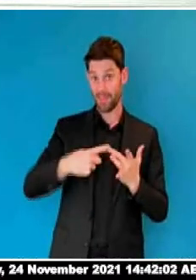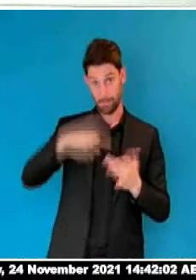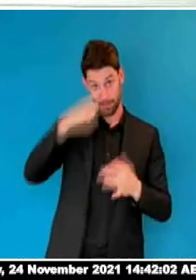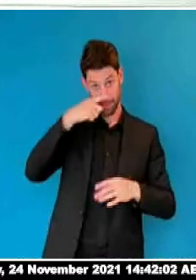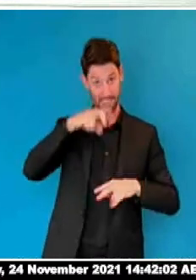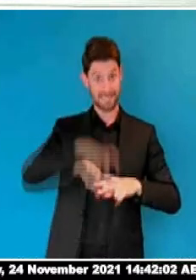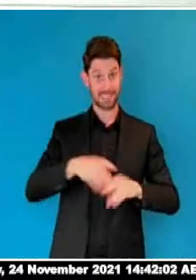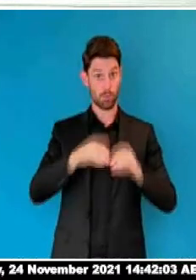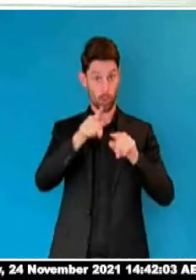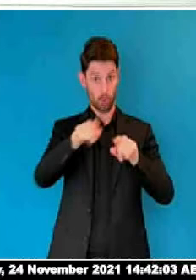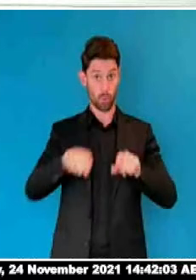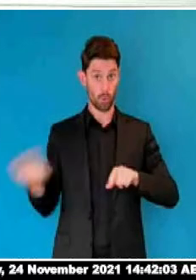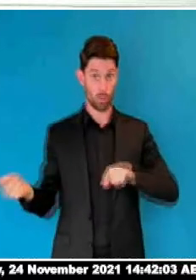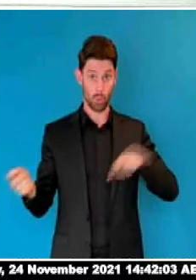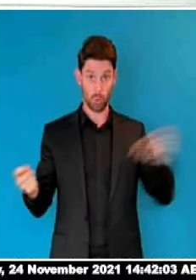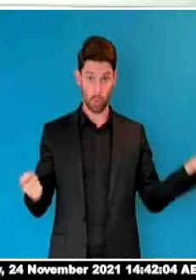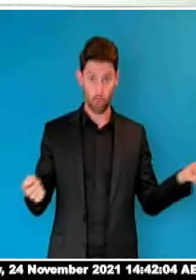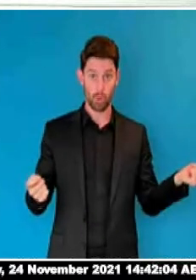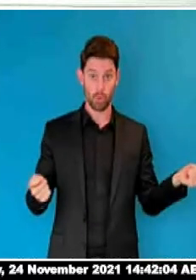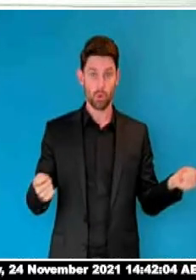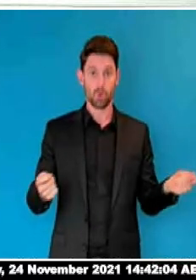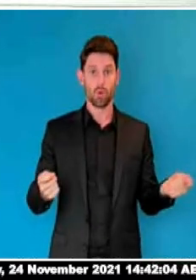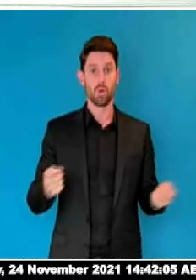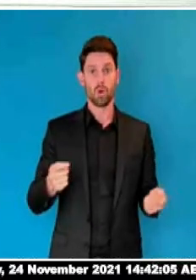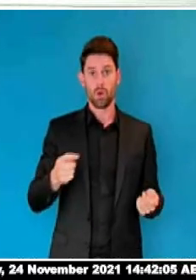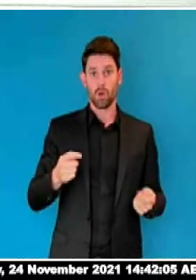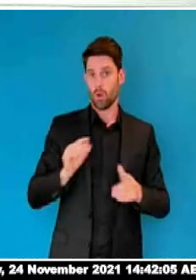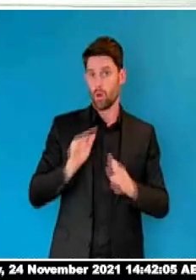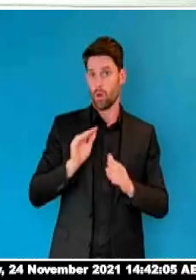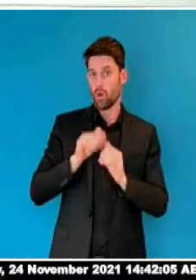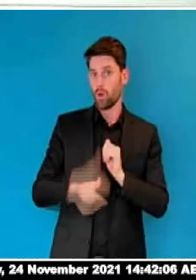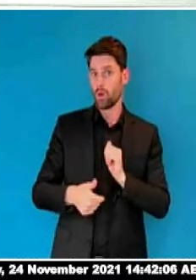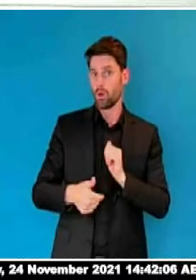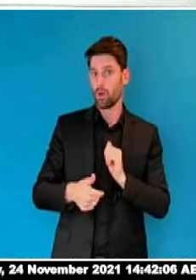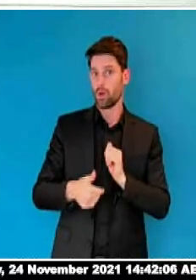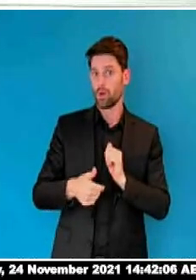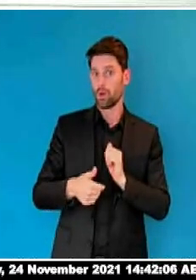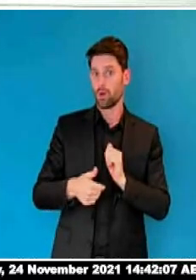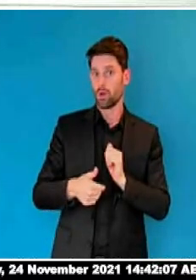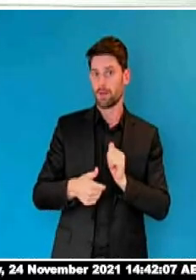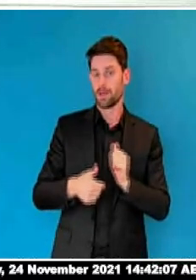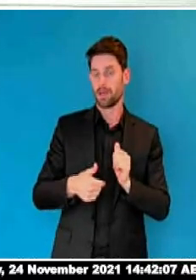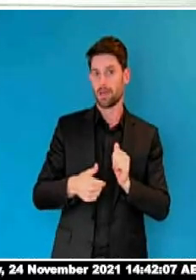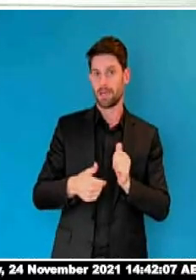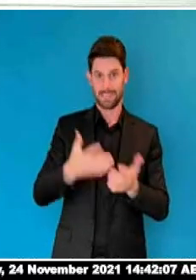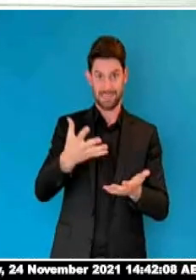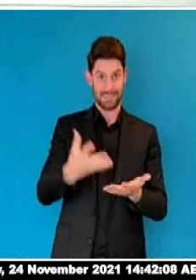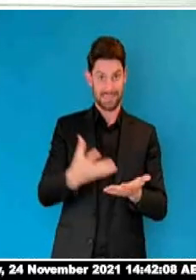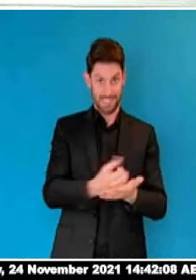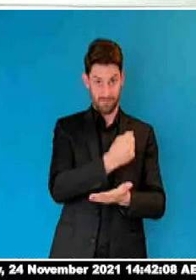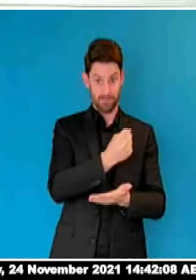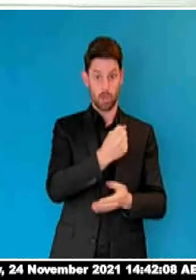assist you if you're not sure, of Safe Work Australia being asked